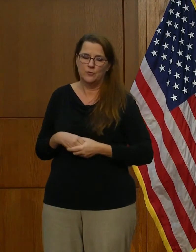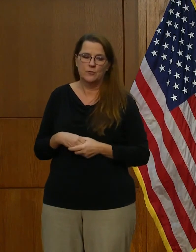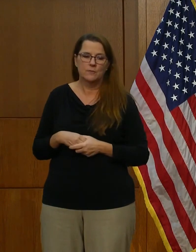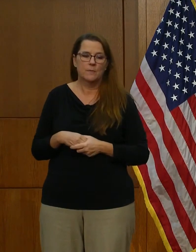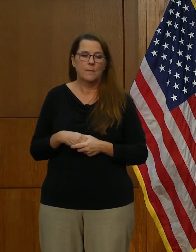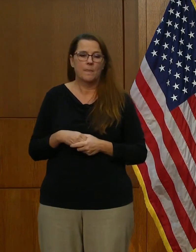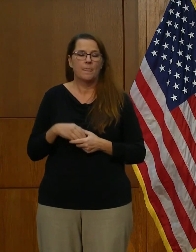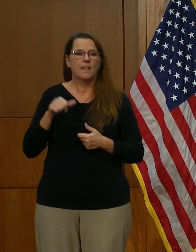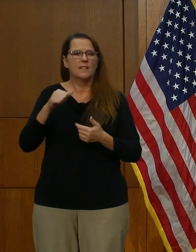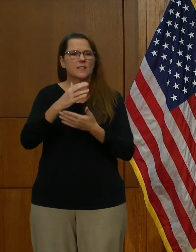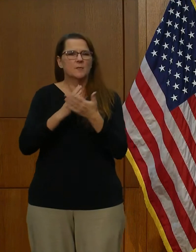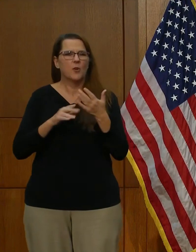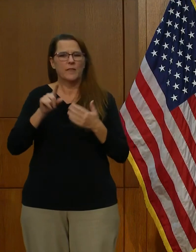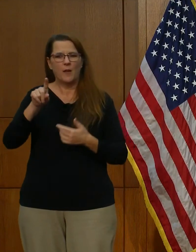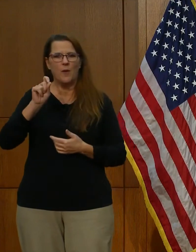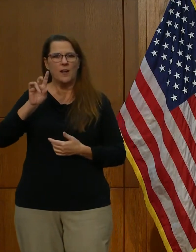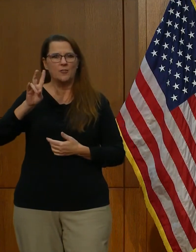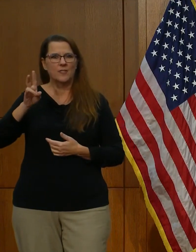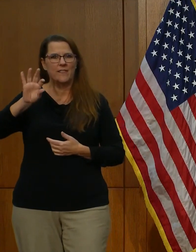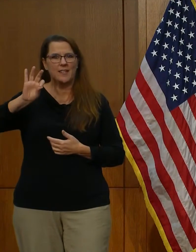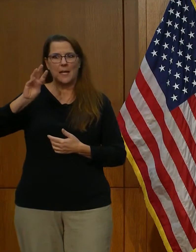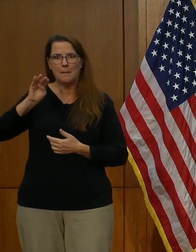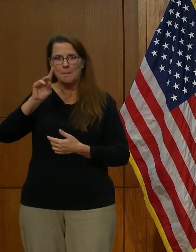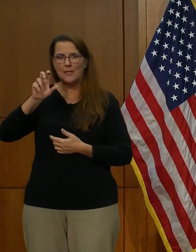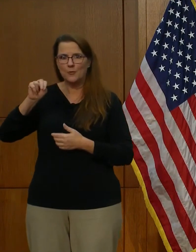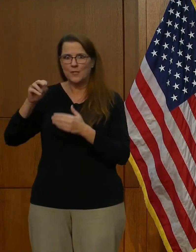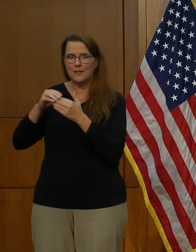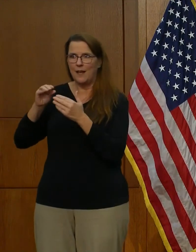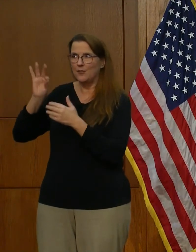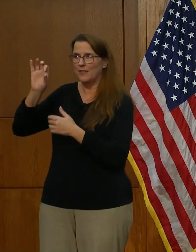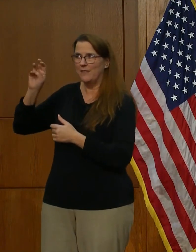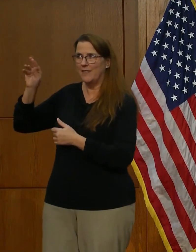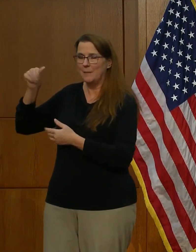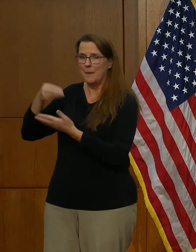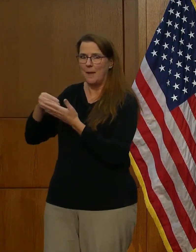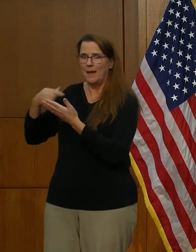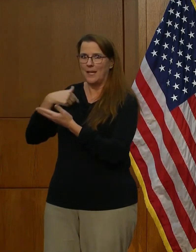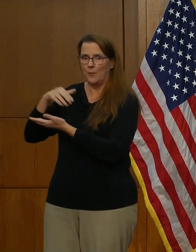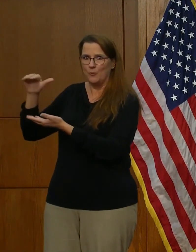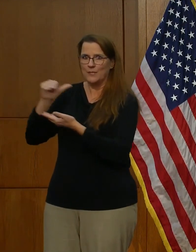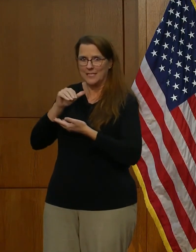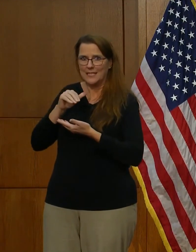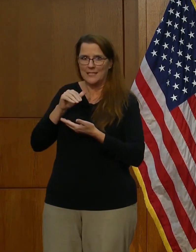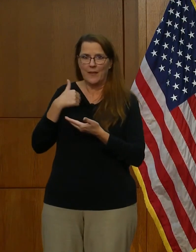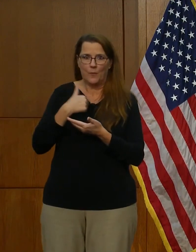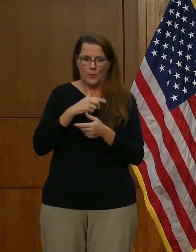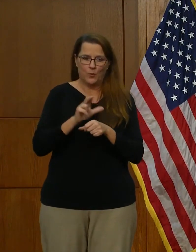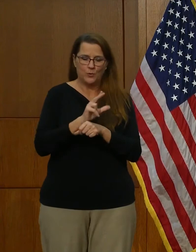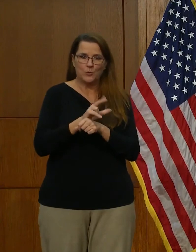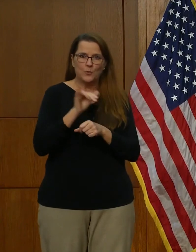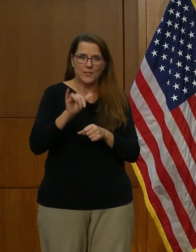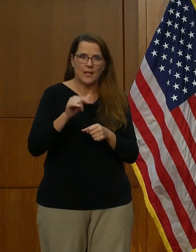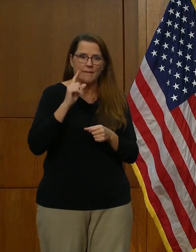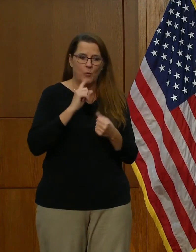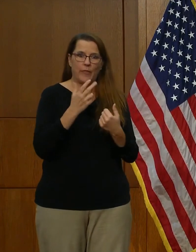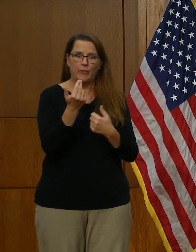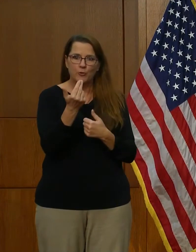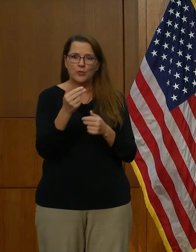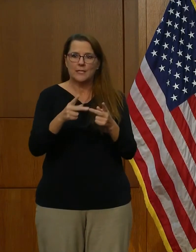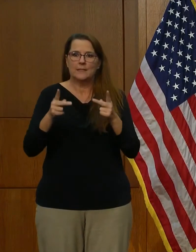REGISTRATION TO DO THAT. THIS IS A PART OF. $370 MILLION A